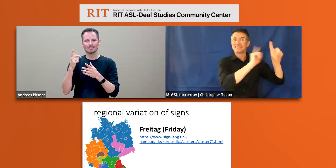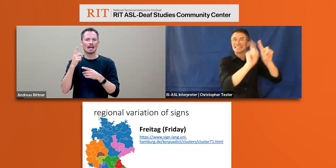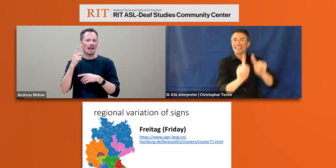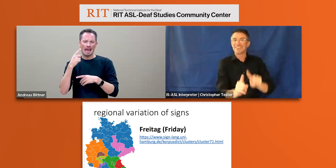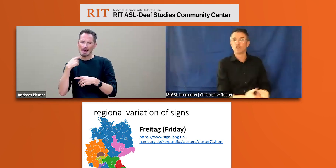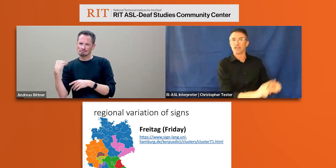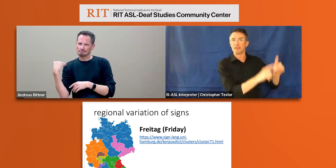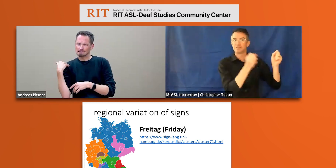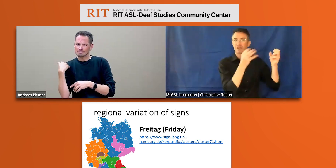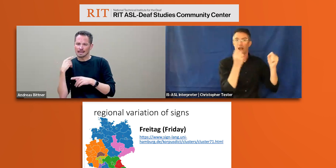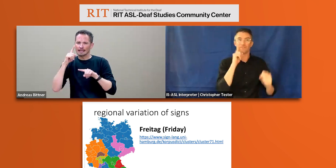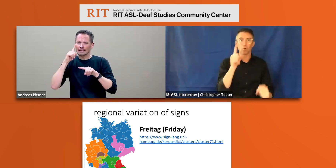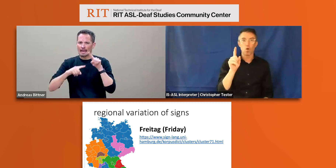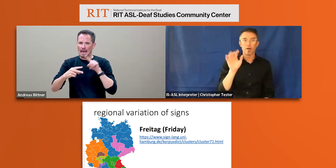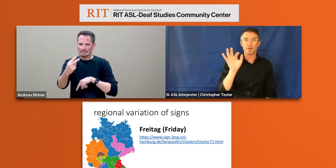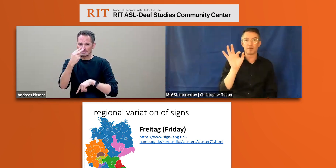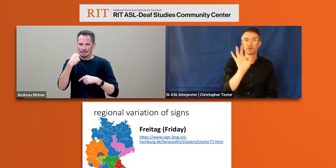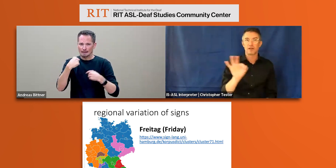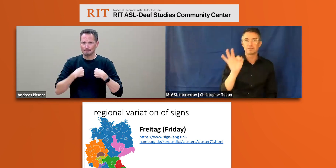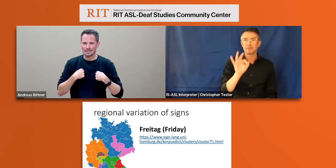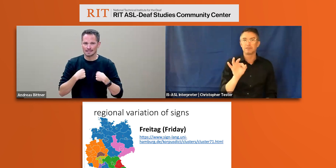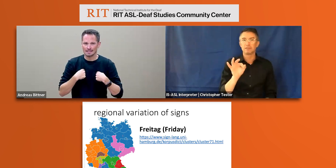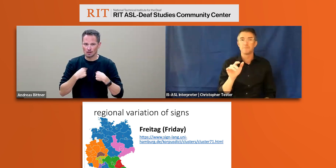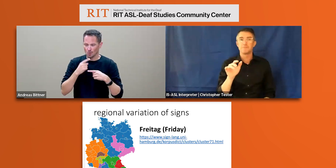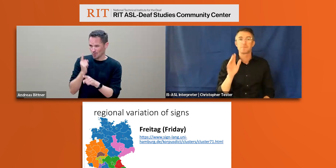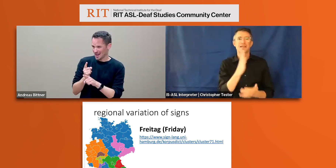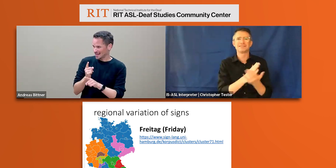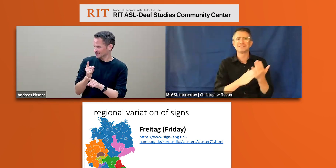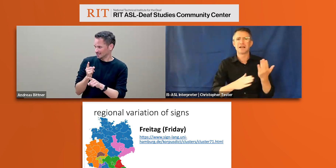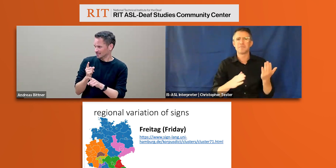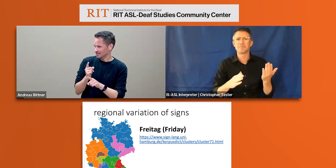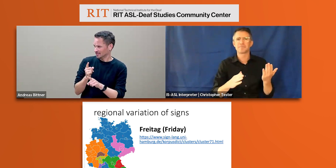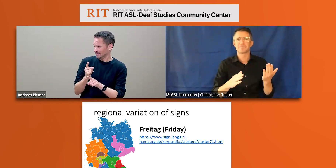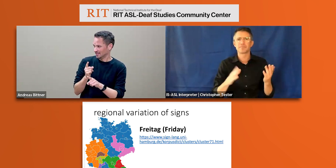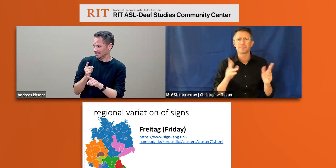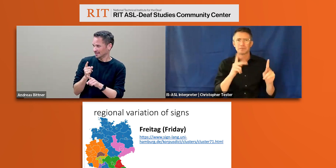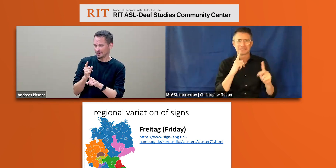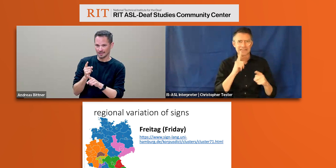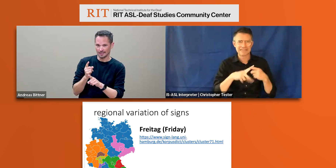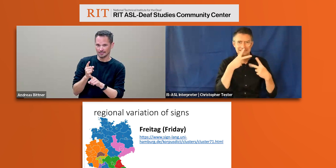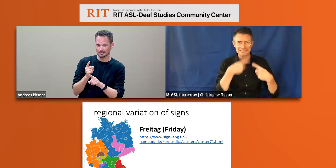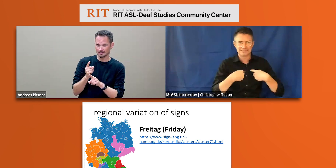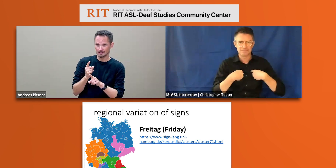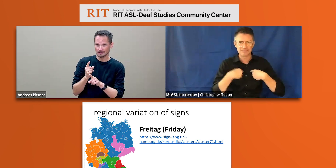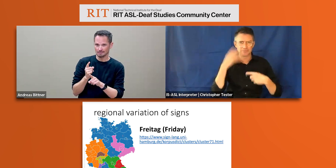In Germany, there are many different signs for Friday, or Freitag.